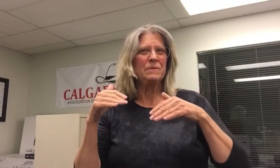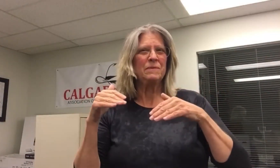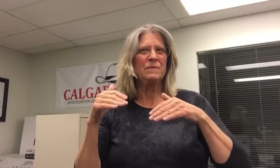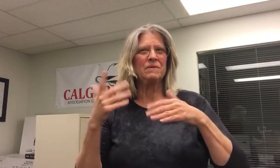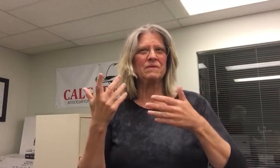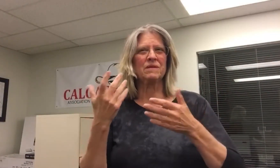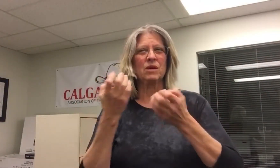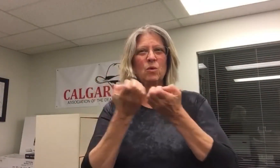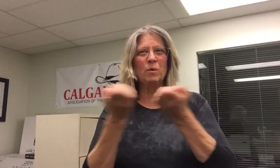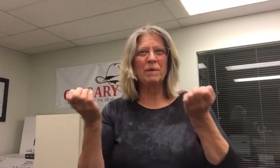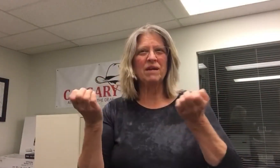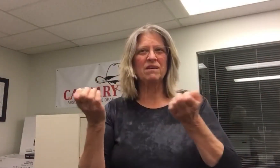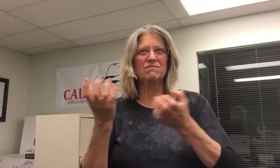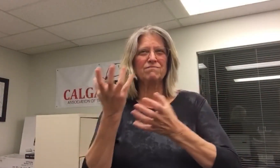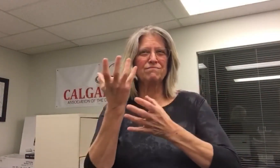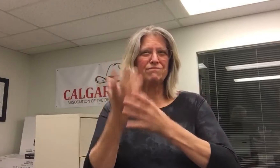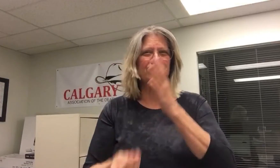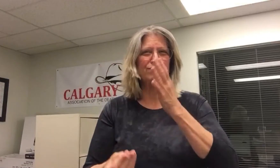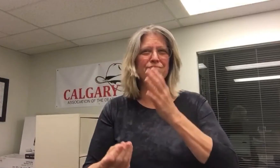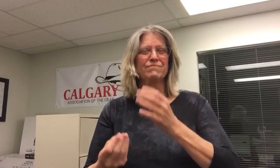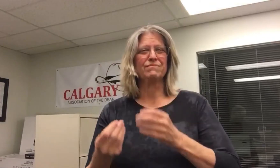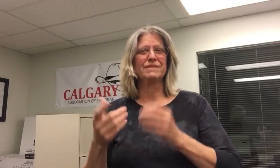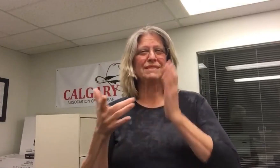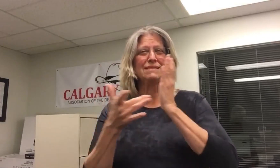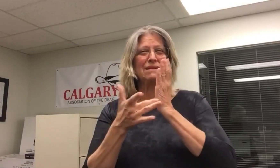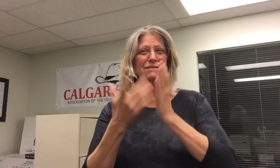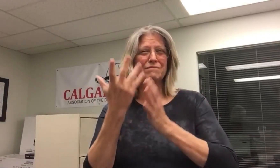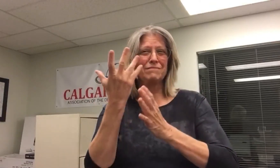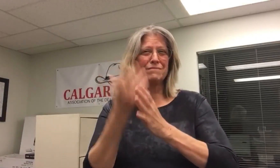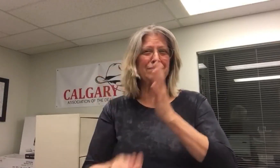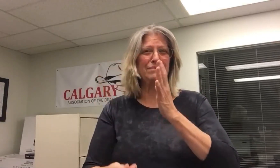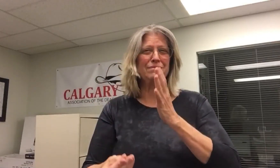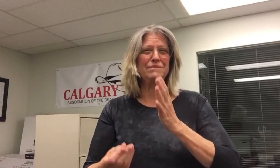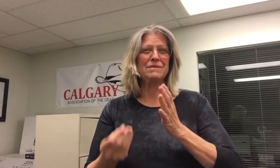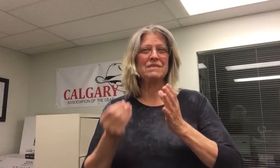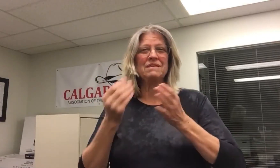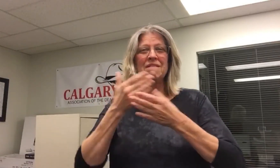We lost equipment, technology items, and files.